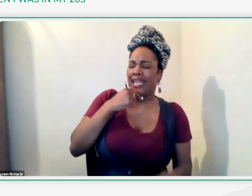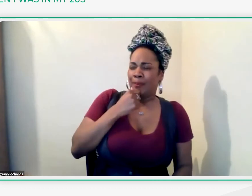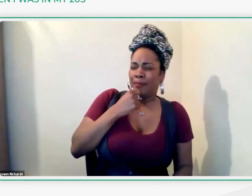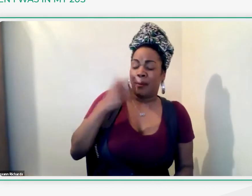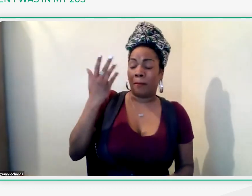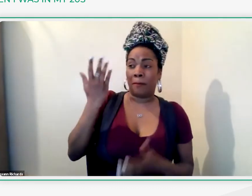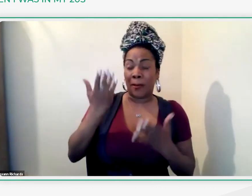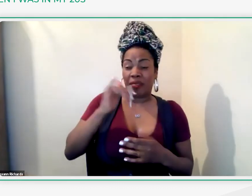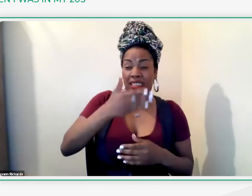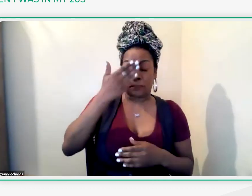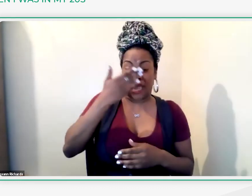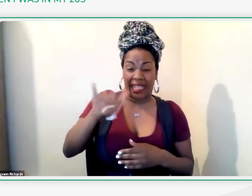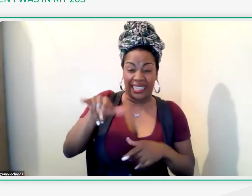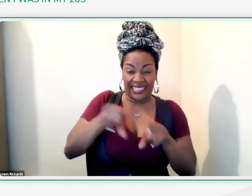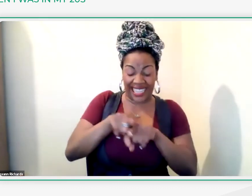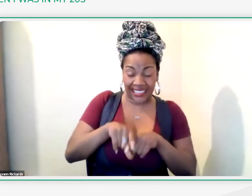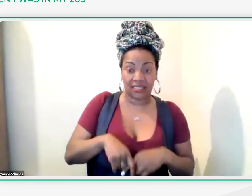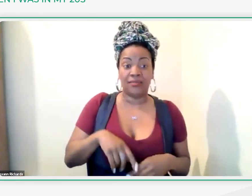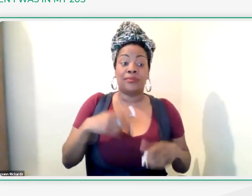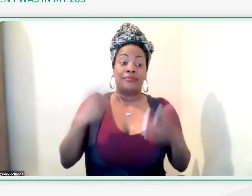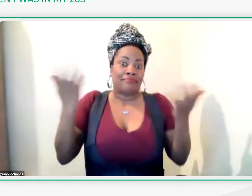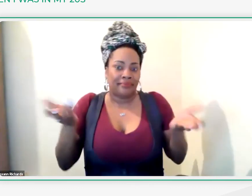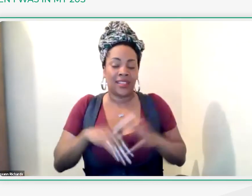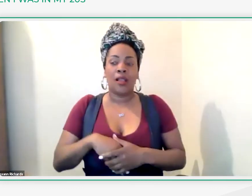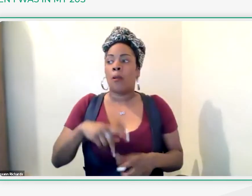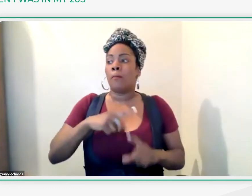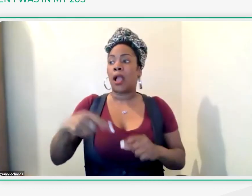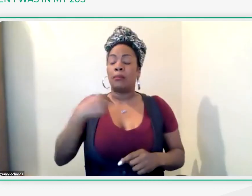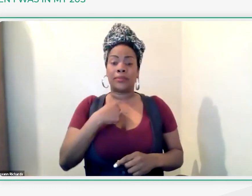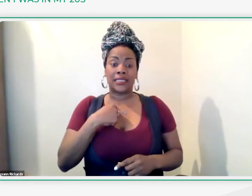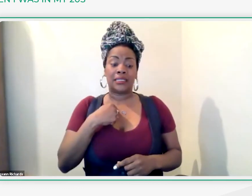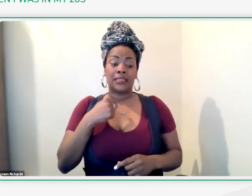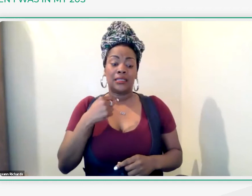For me, I'm thinking putting money in your socks? Maybe they gonna smell stinky.